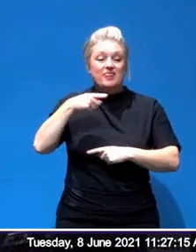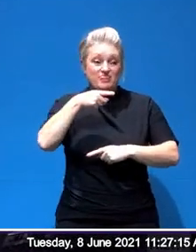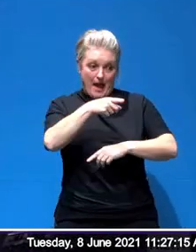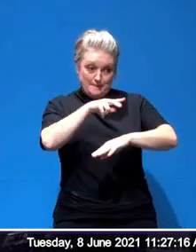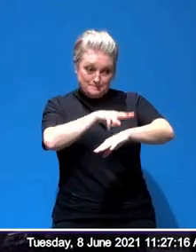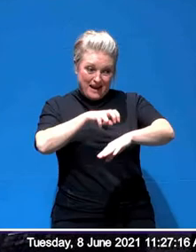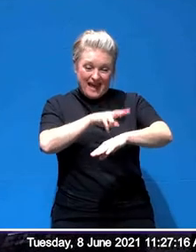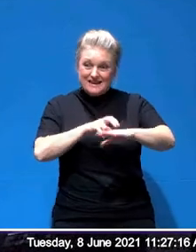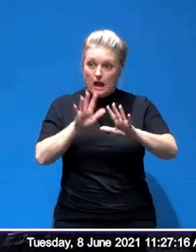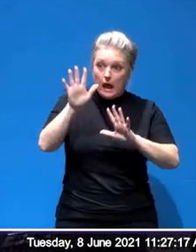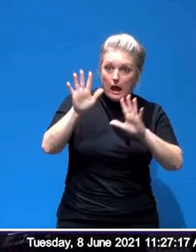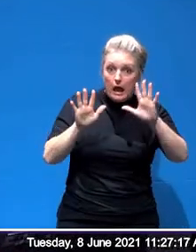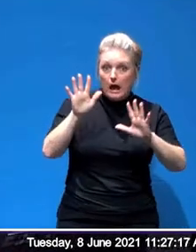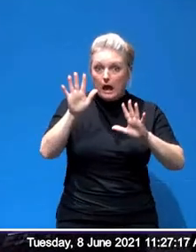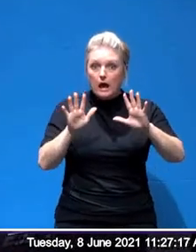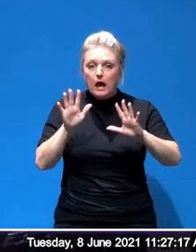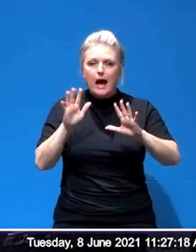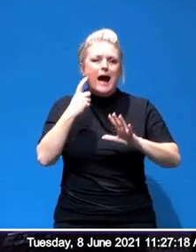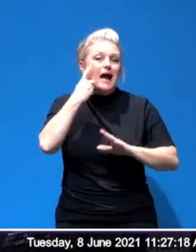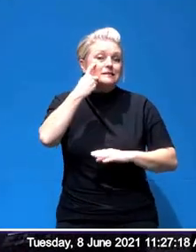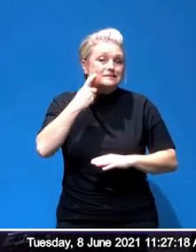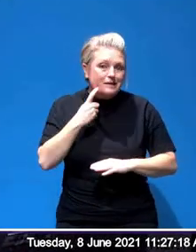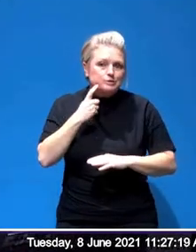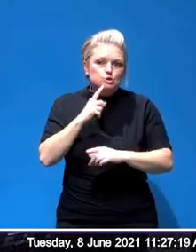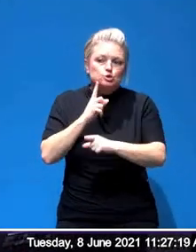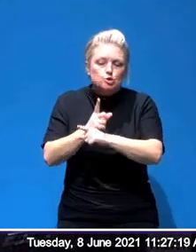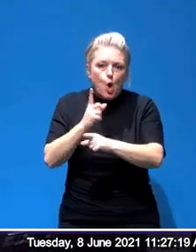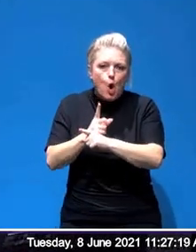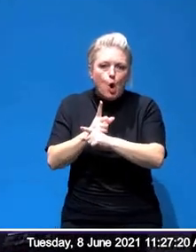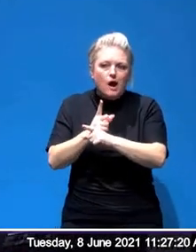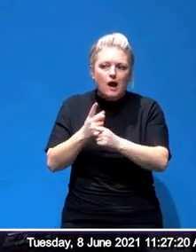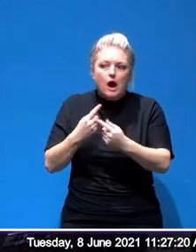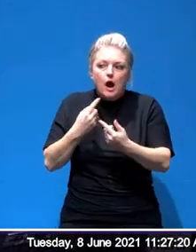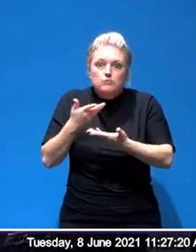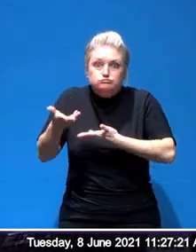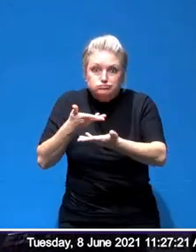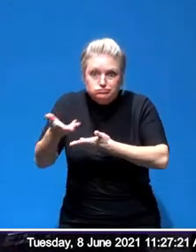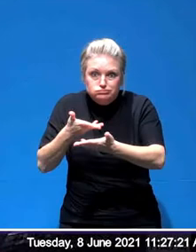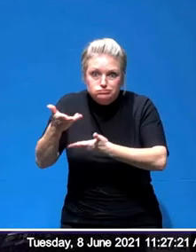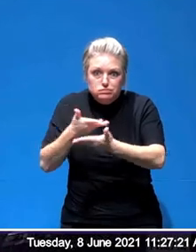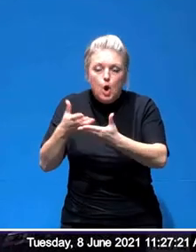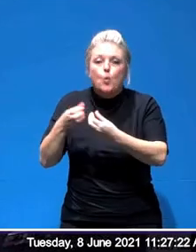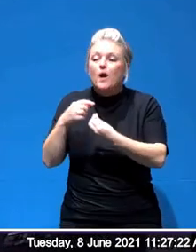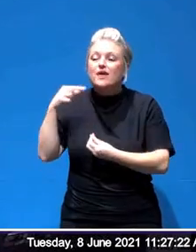Daniel's understanding was very clearly limited and she didn't have any success,